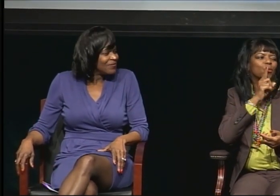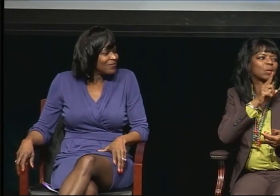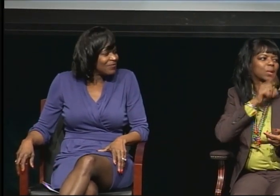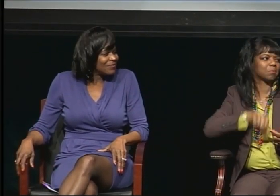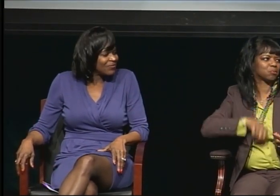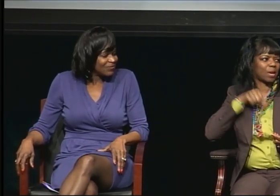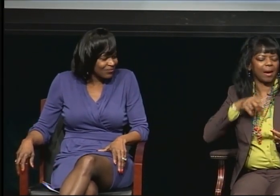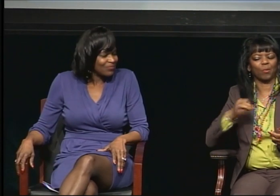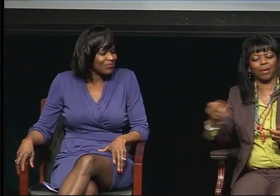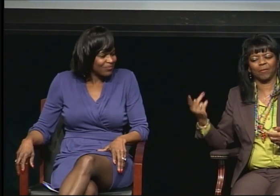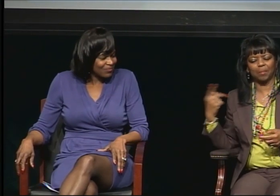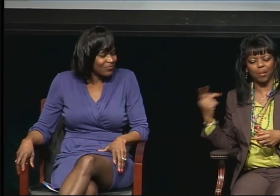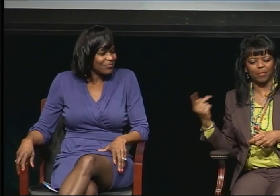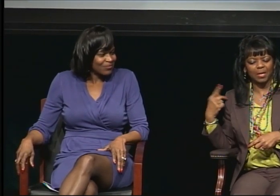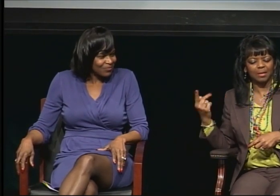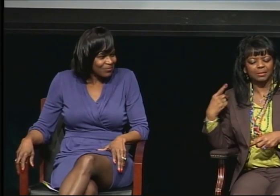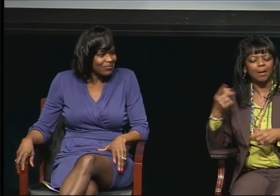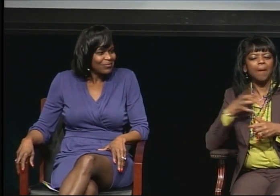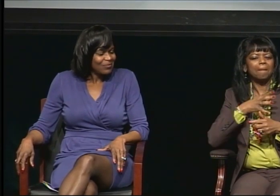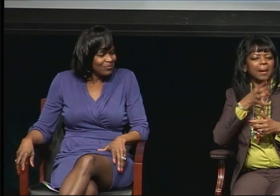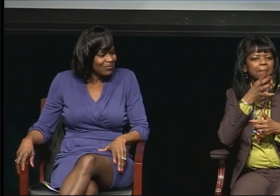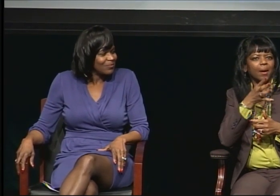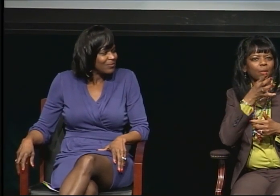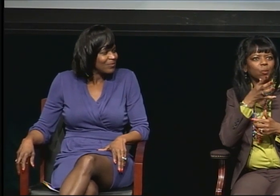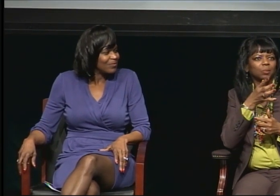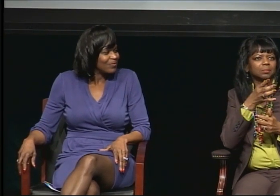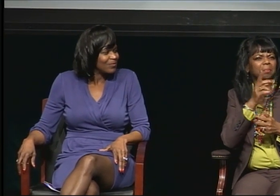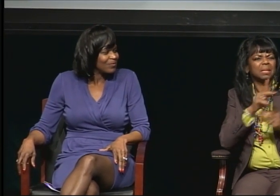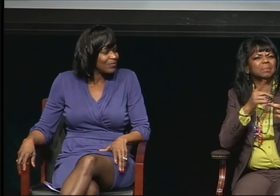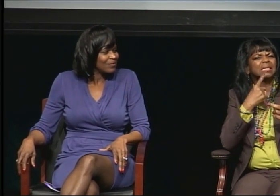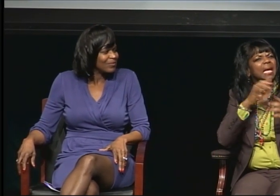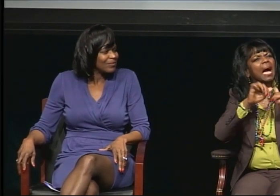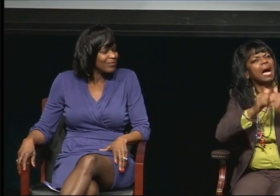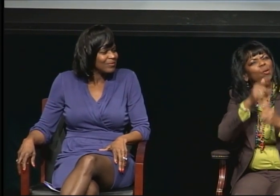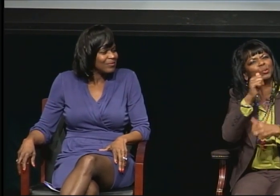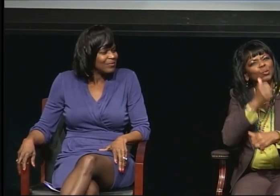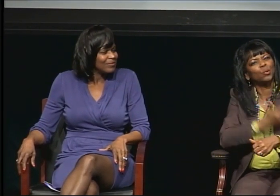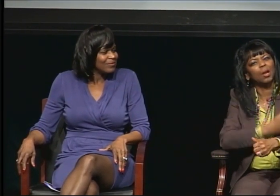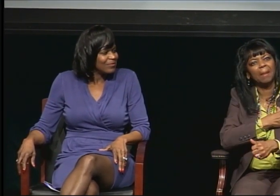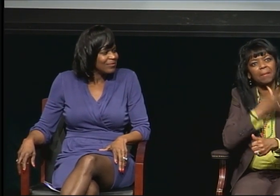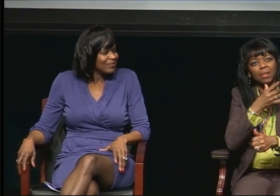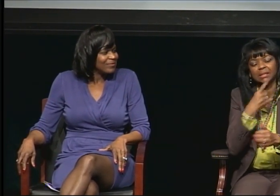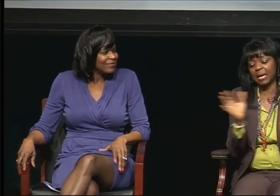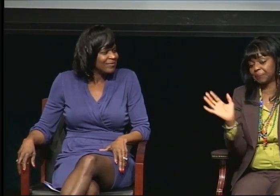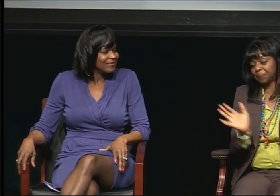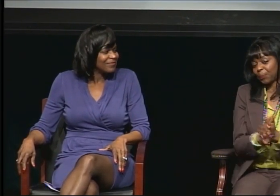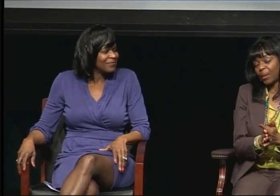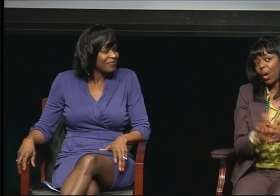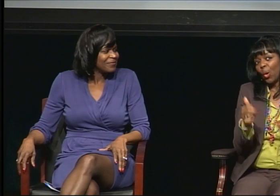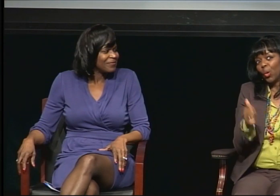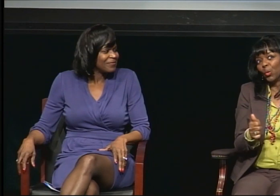And my mom says: Well, which one do you mean? Dr. Carolyn McCaskill or Dr. Angela McCaskill?